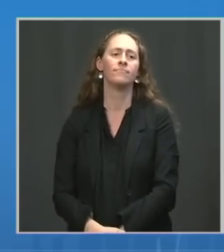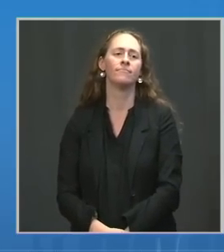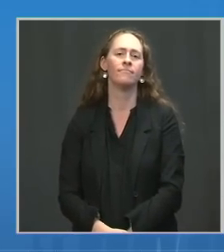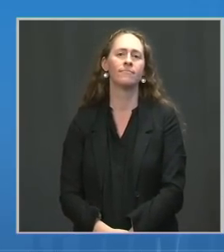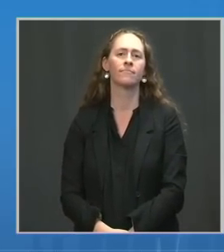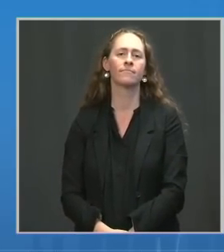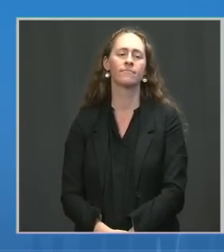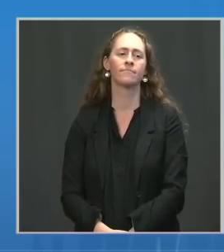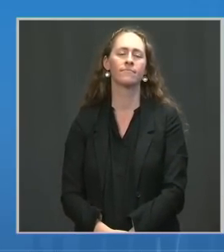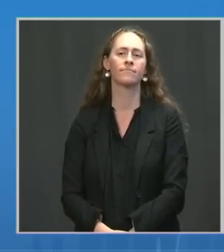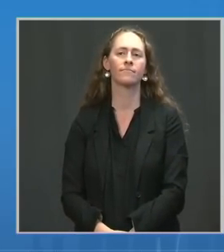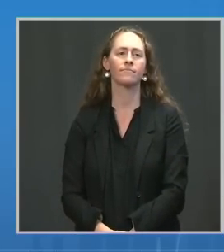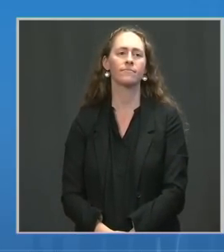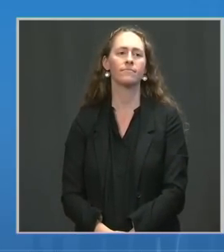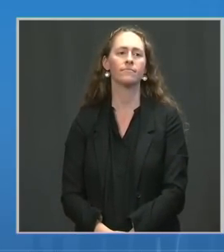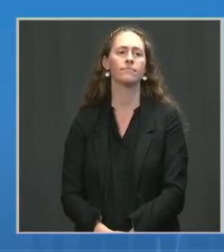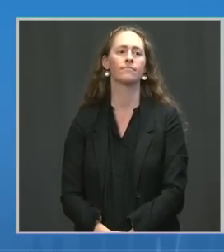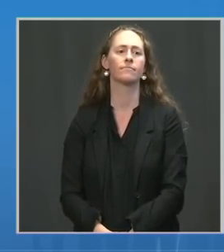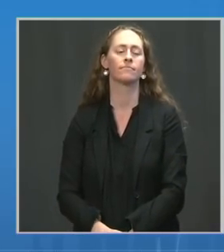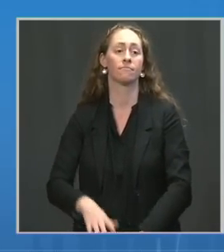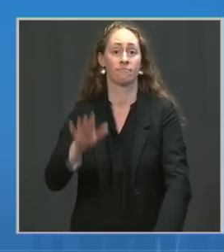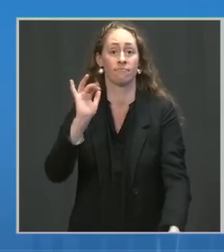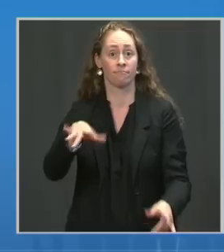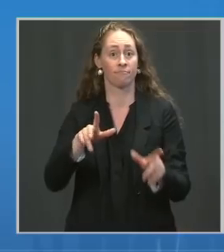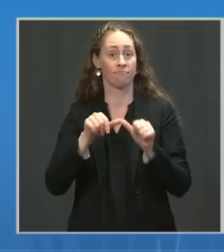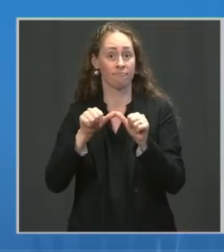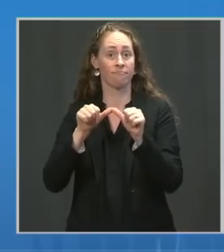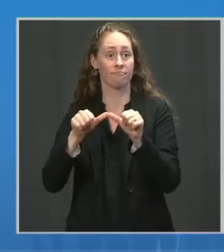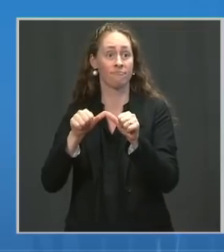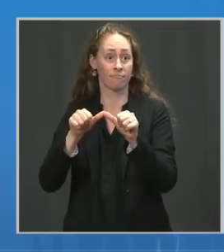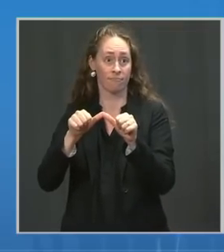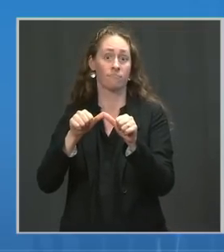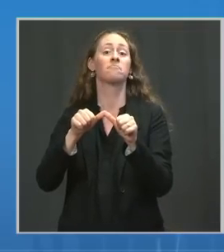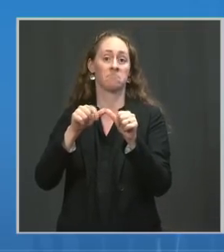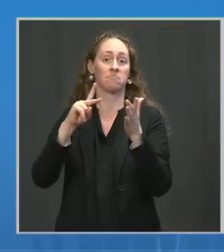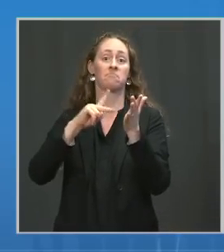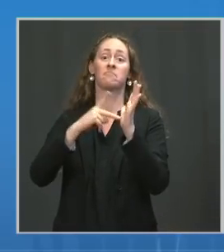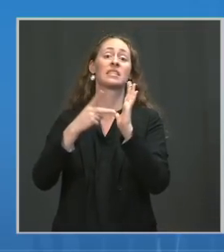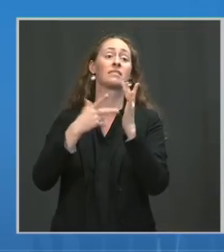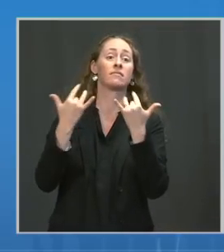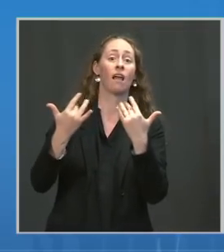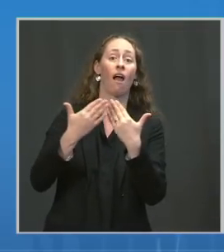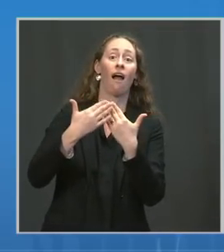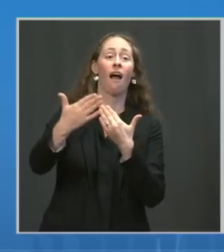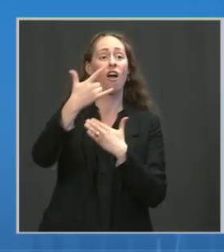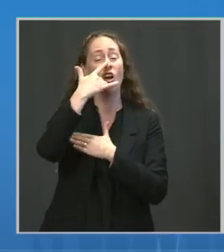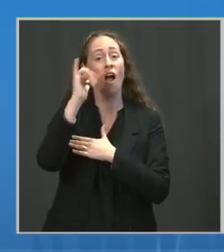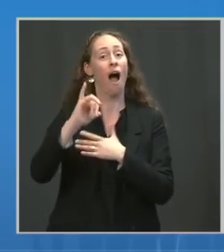With these ongoing efforts, there's a strong sense of progress. And you see it in the number of shots